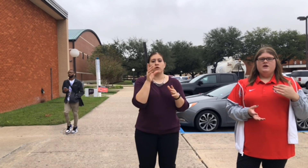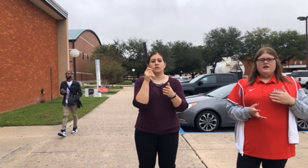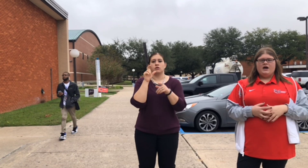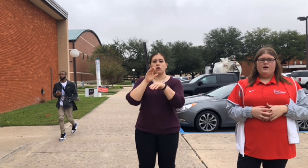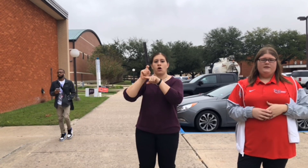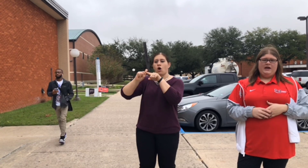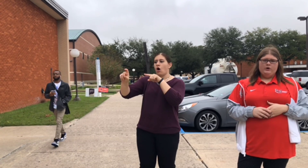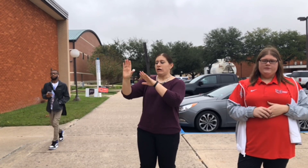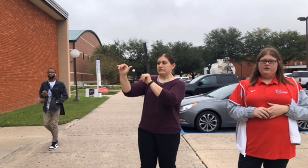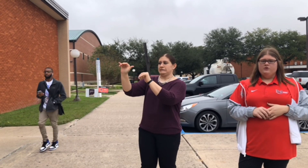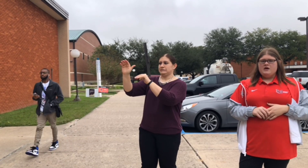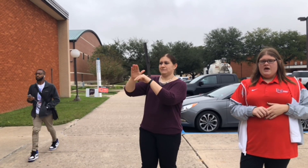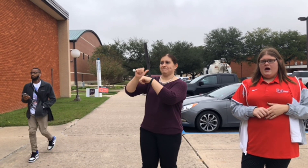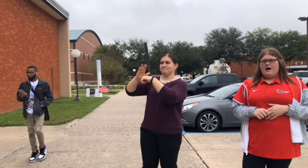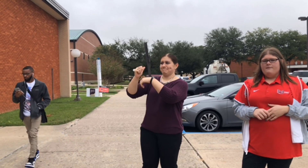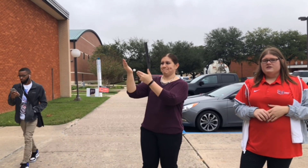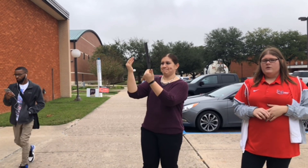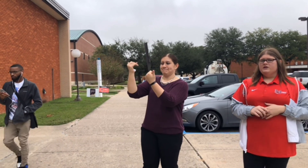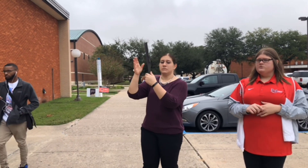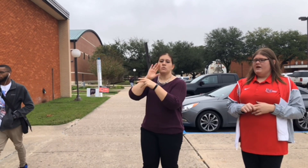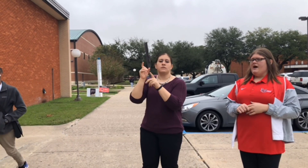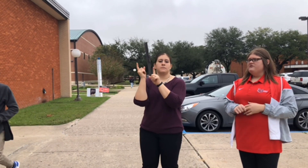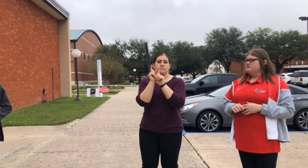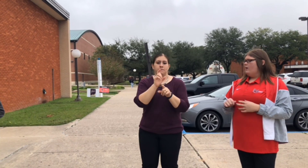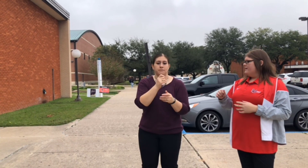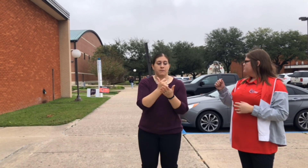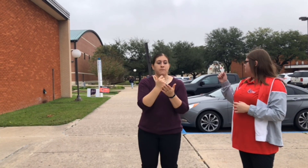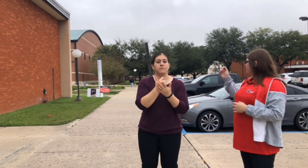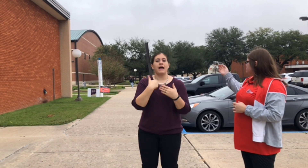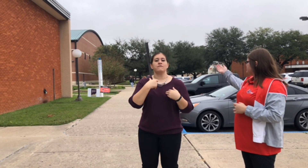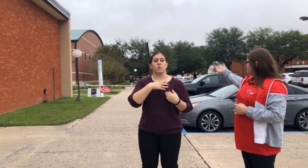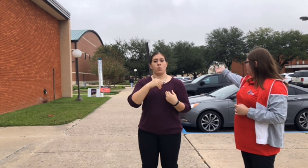come and help you. We also have these white and blue emergency poles, like